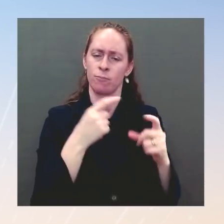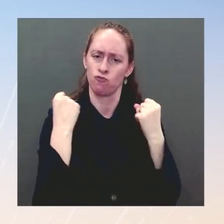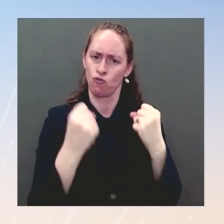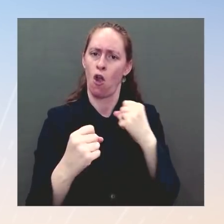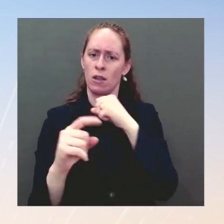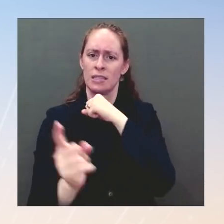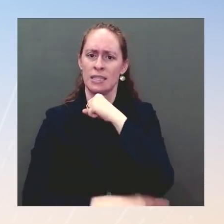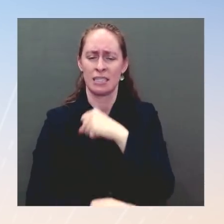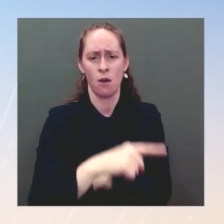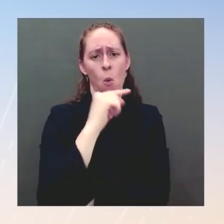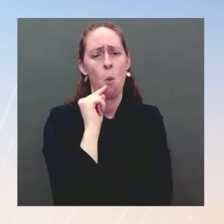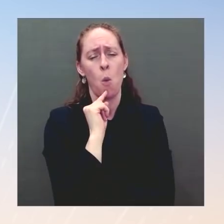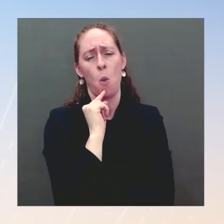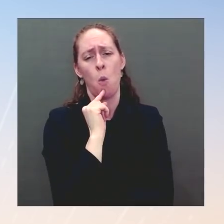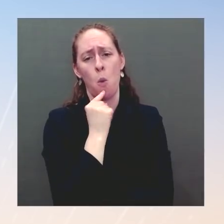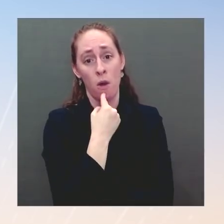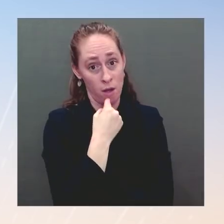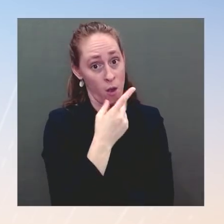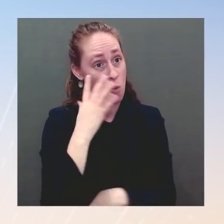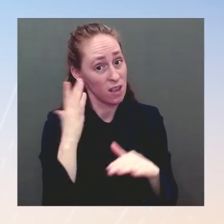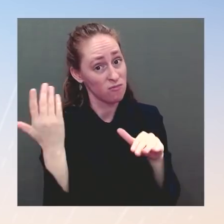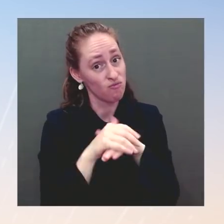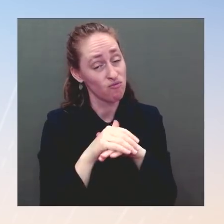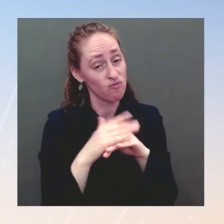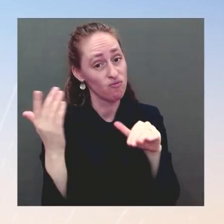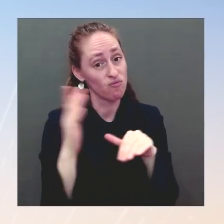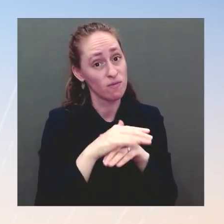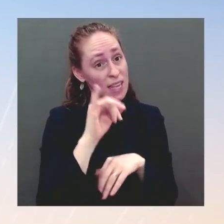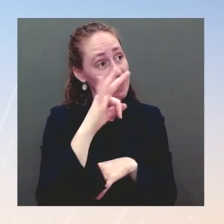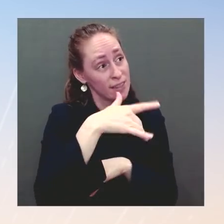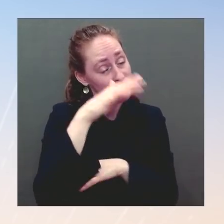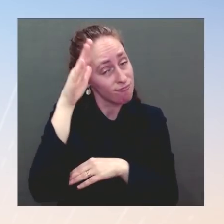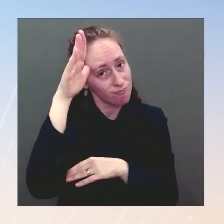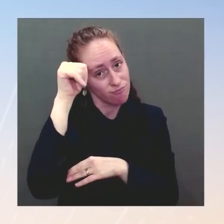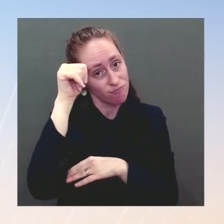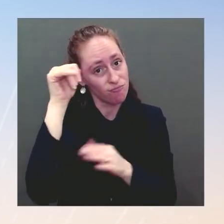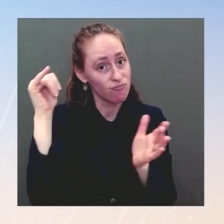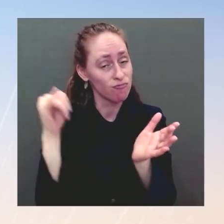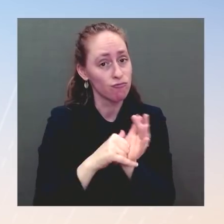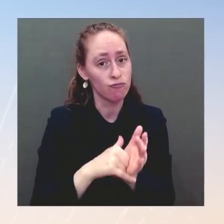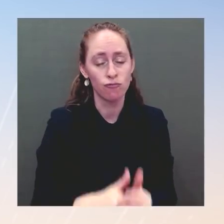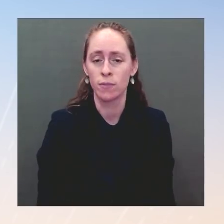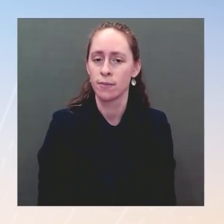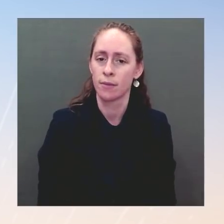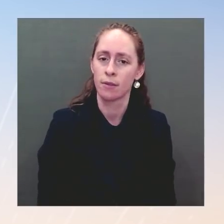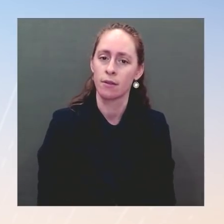The Press: And then, lastly, on the Supreme Court nomination process, can you confirm that the interviews are now finished